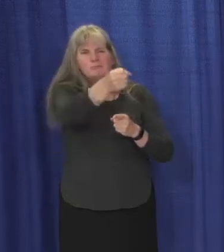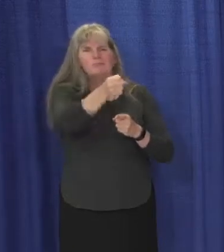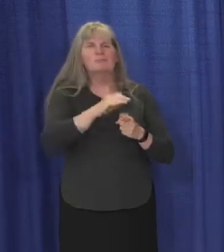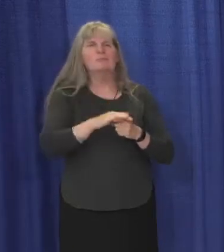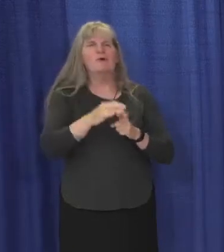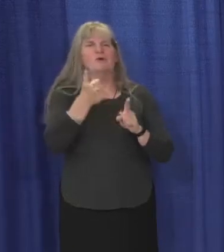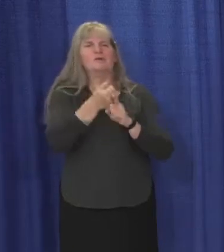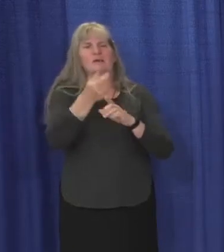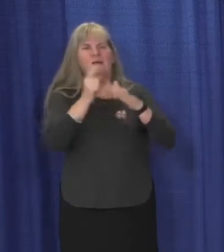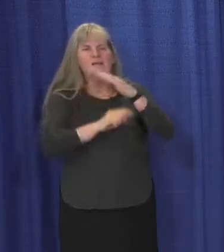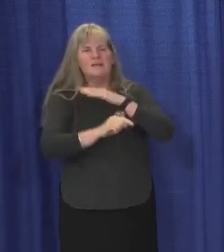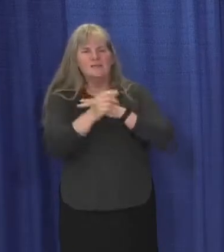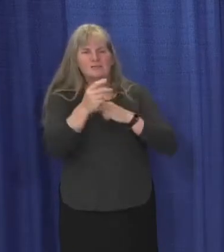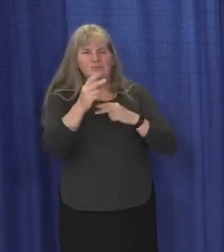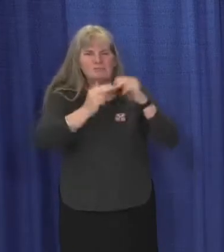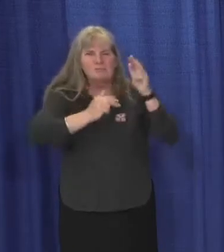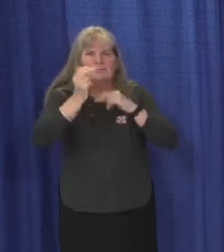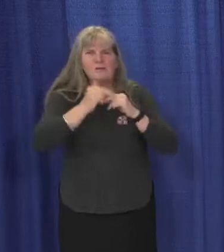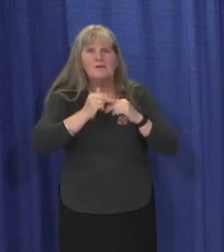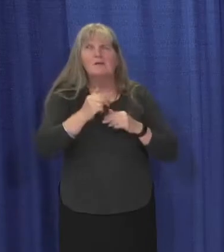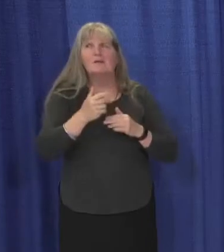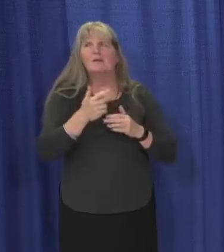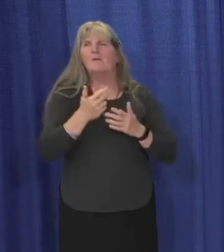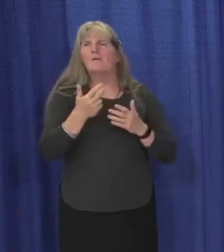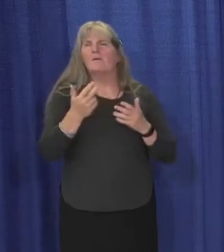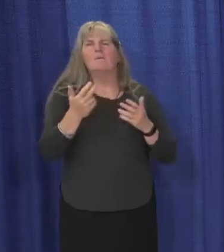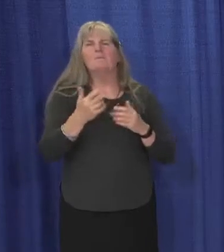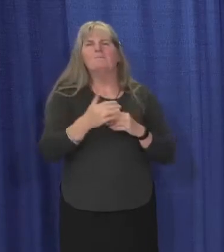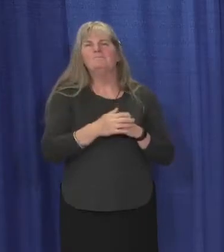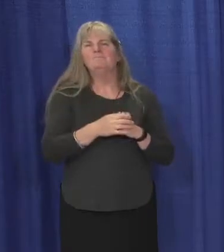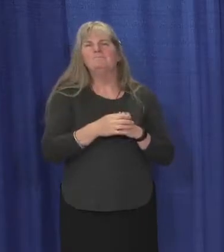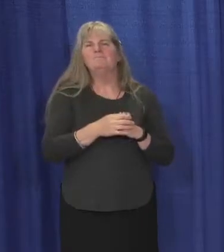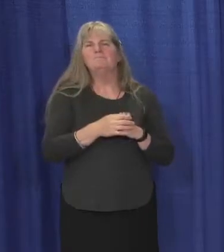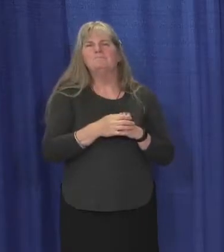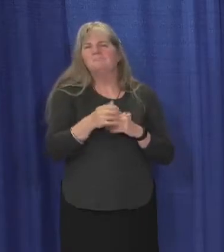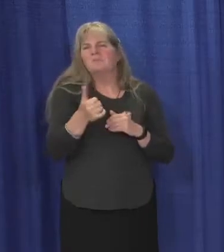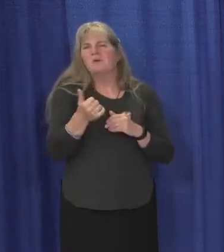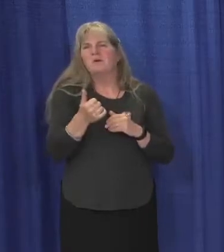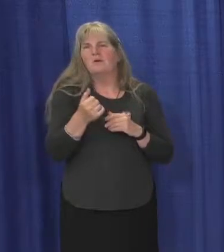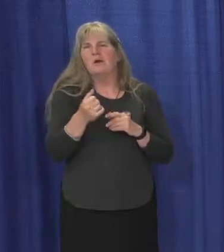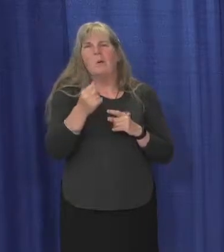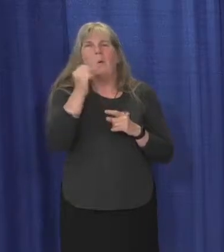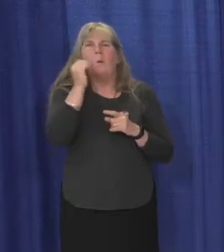the shelter or one of the self-isolation facilities or